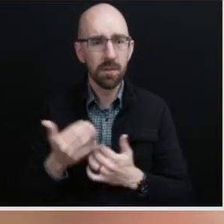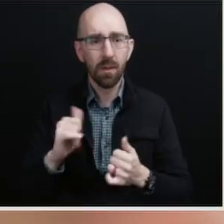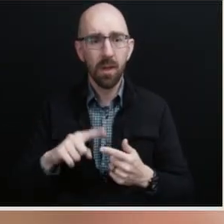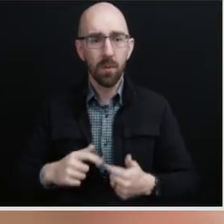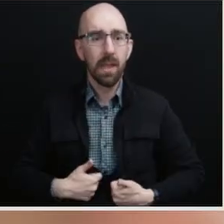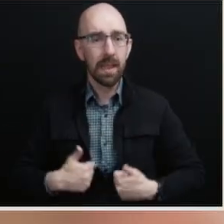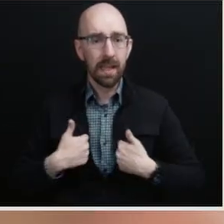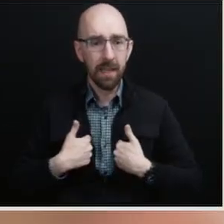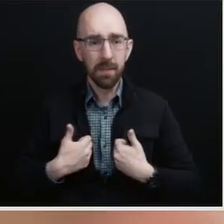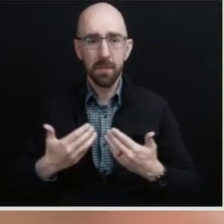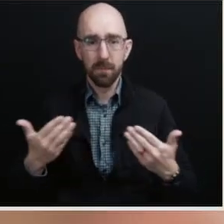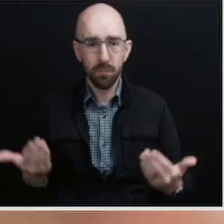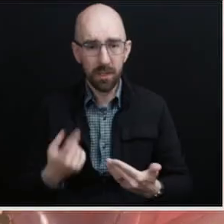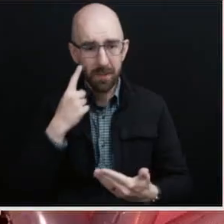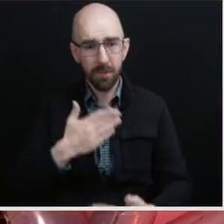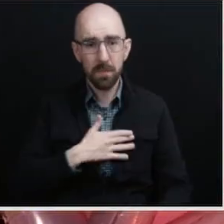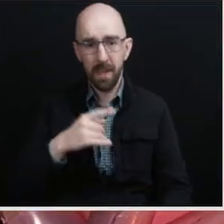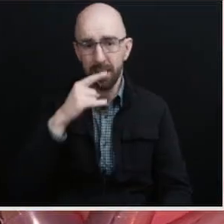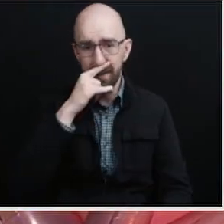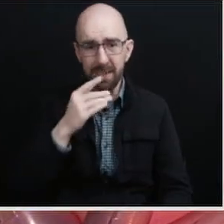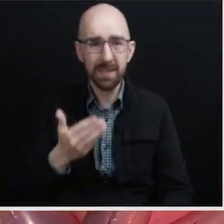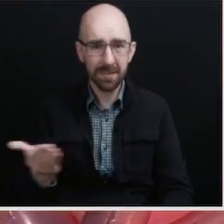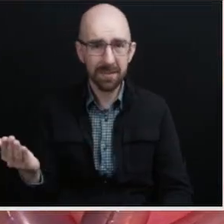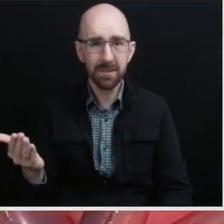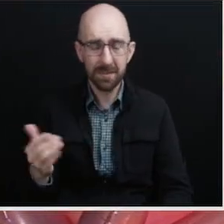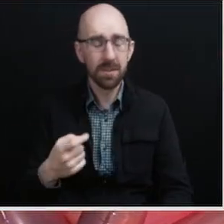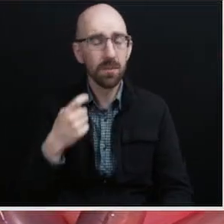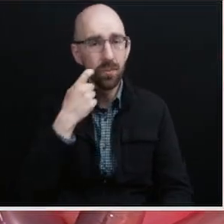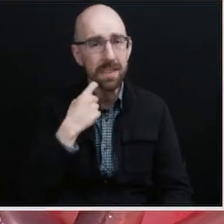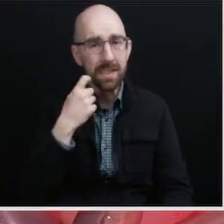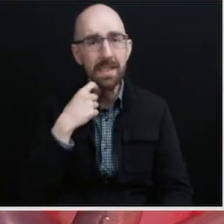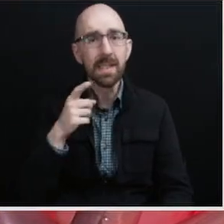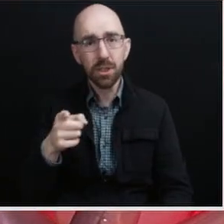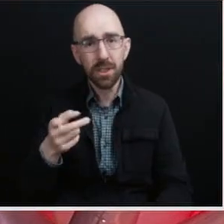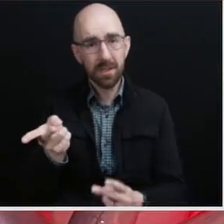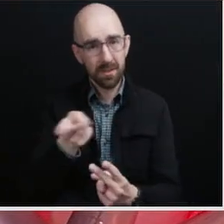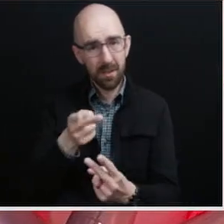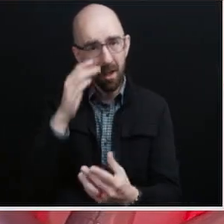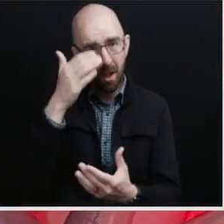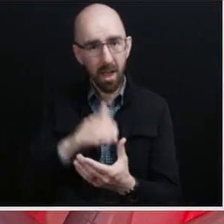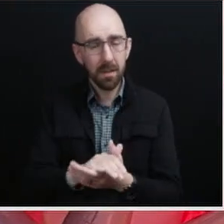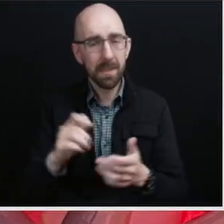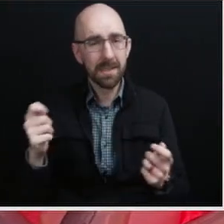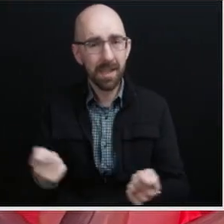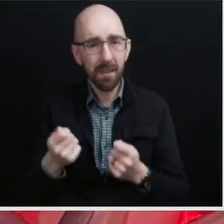especially for my kids. And recently, she and her husband celebrated their 10th anniversary.